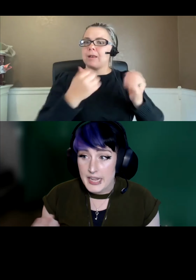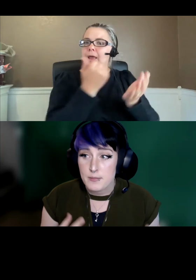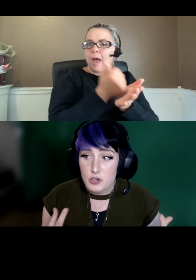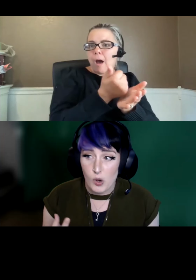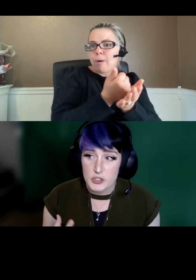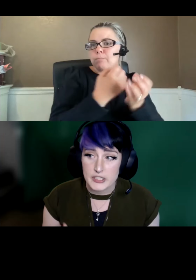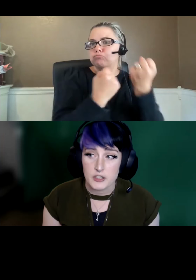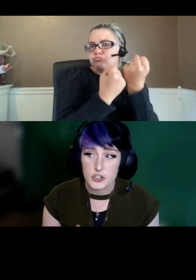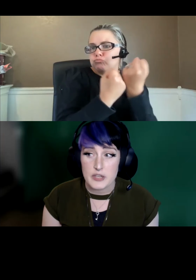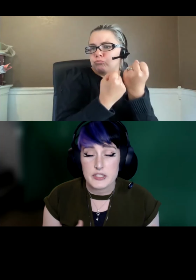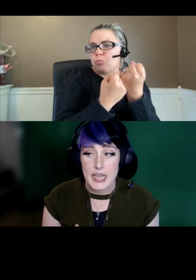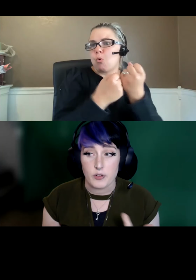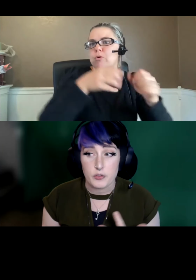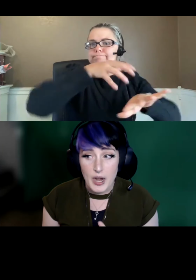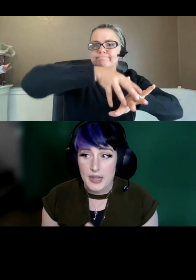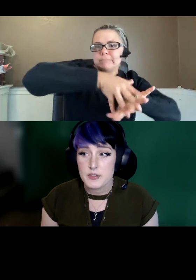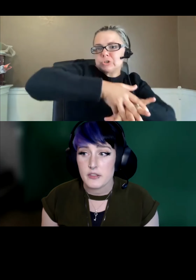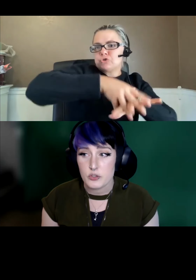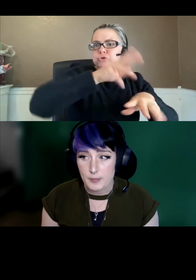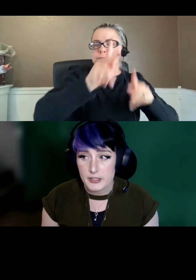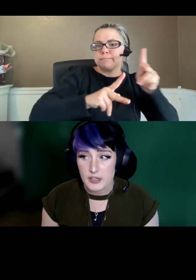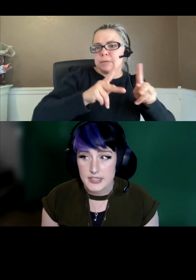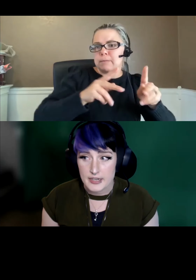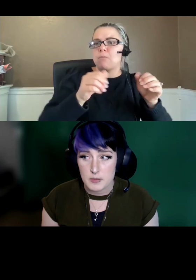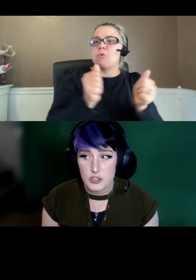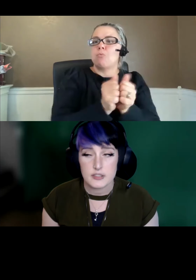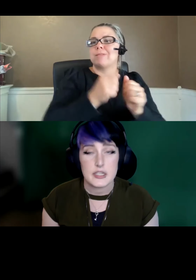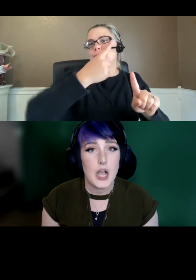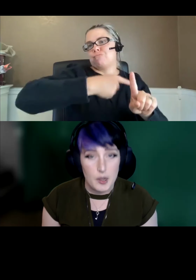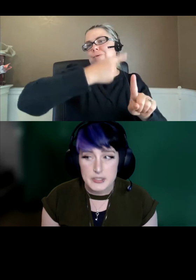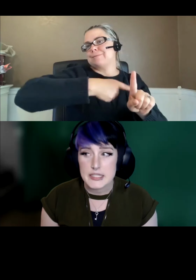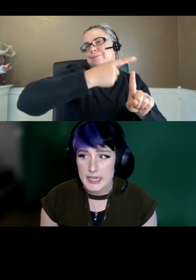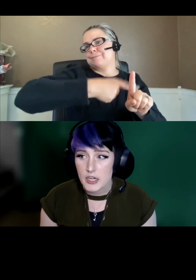named the Duwamish Leader Chief Seattle thrives, the tribe leader has yet to be justly compensated